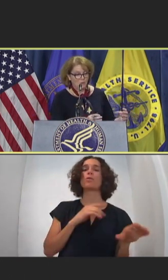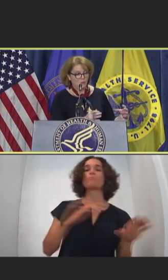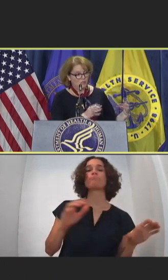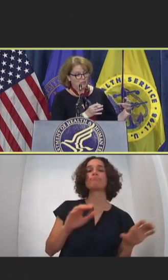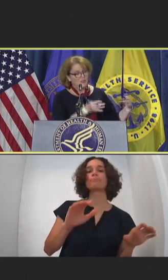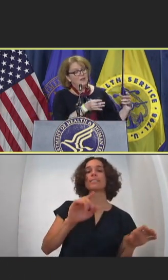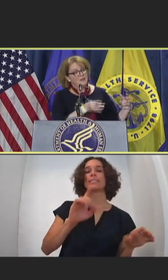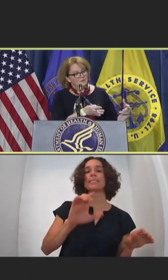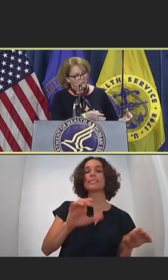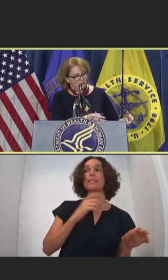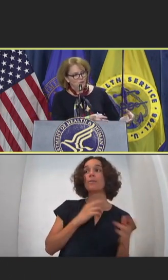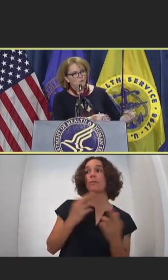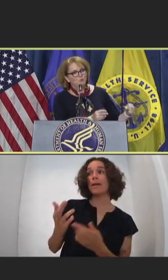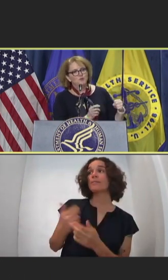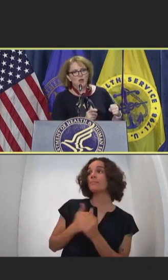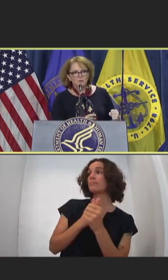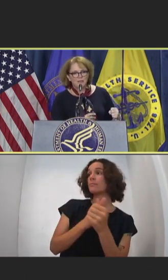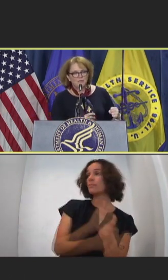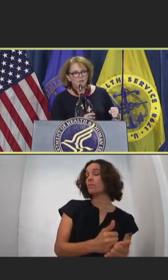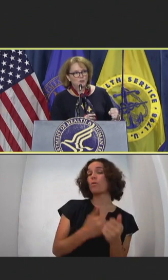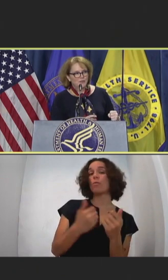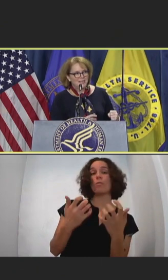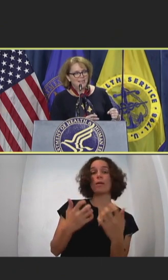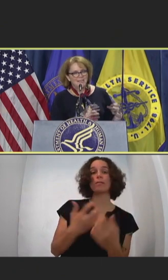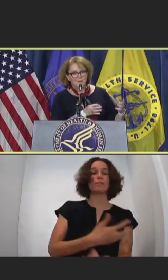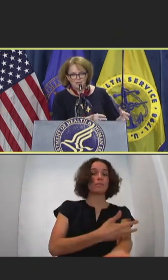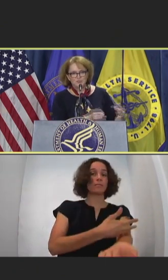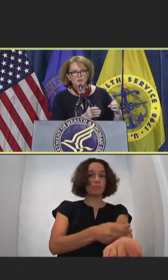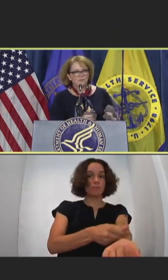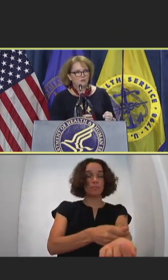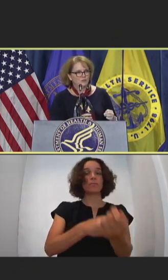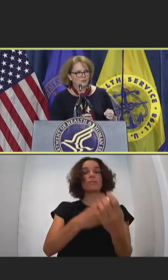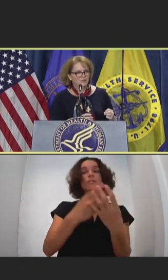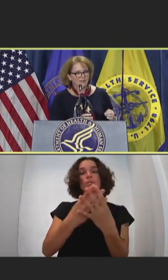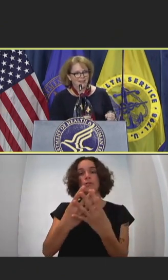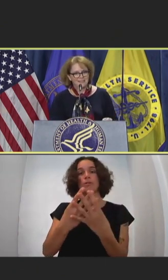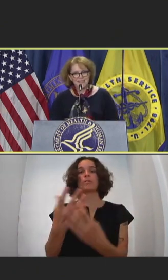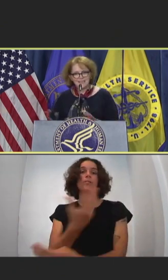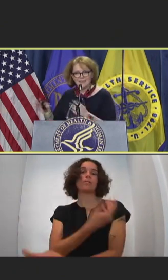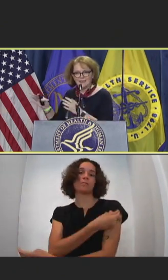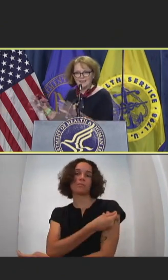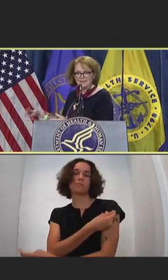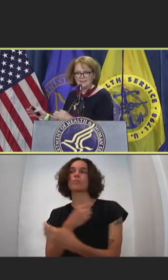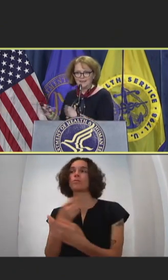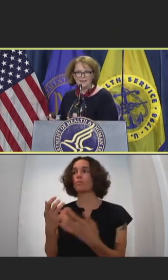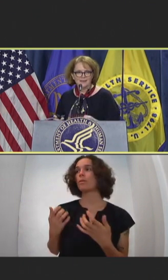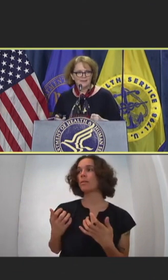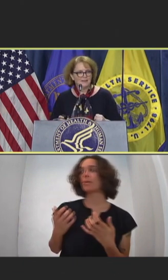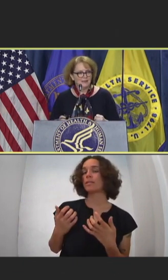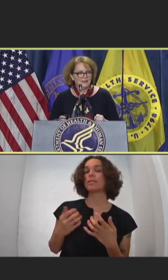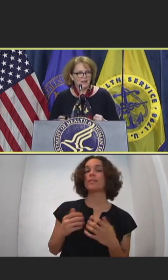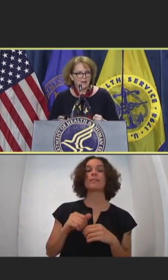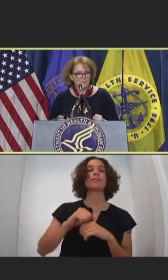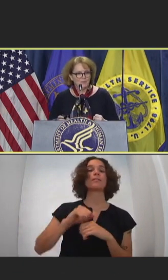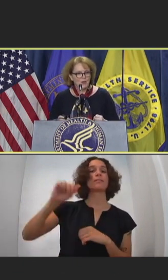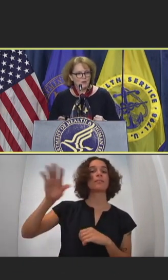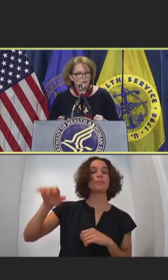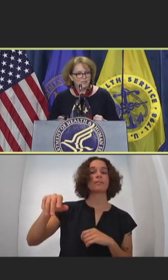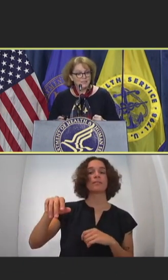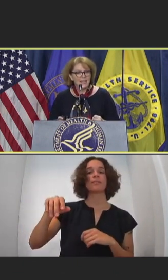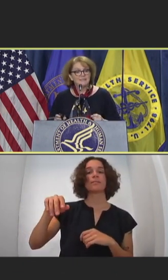which is, draw blood for screening and administer the first dose of vaccine, send in the tests,